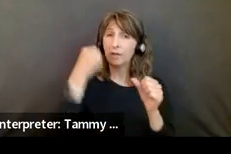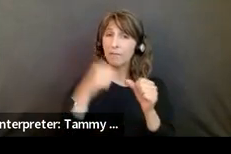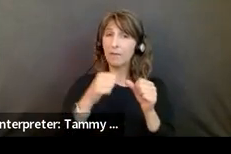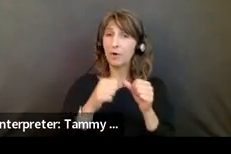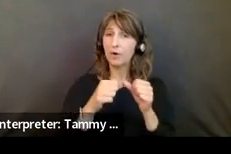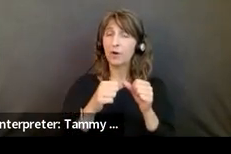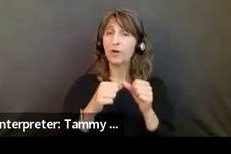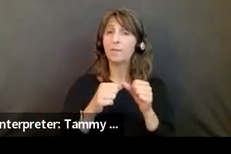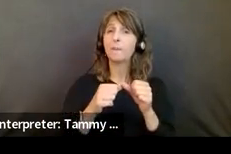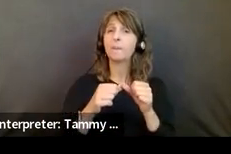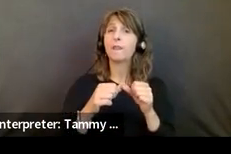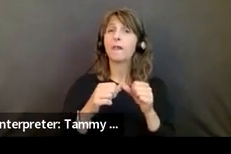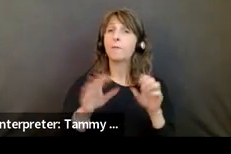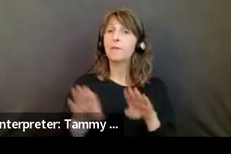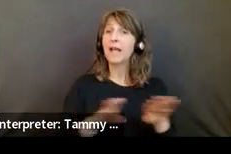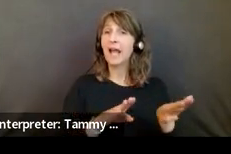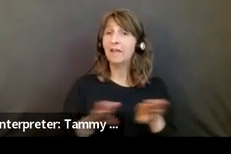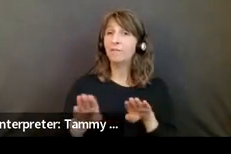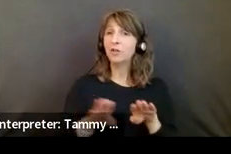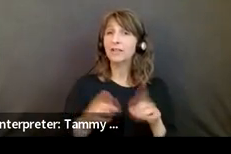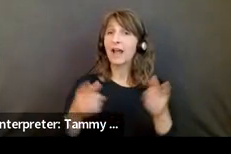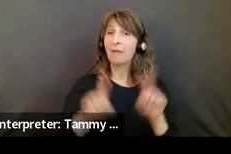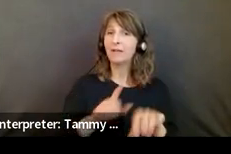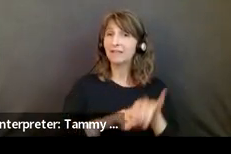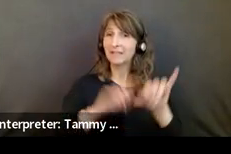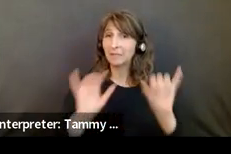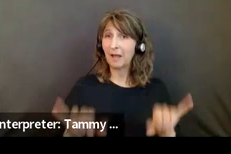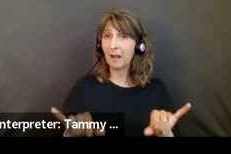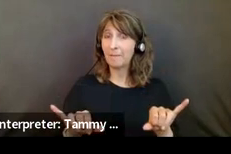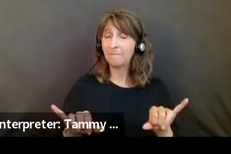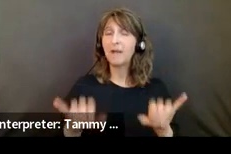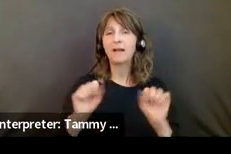Will also help you in providing comprehensive support in your intervention. And so I'm very much evidence based.